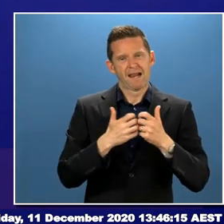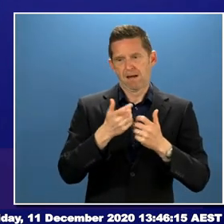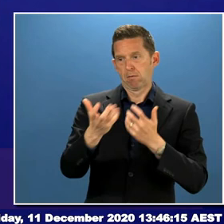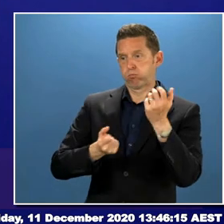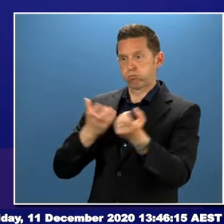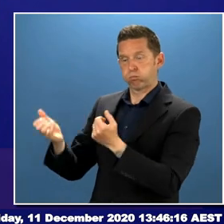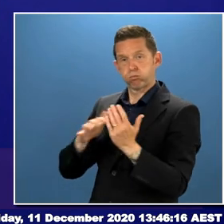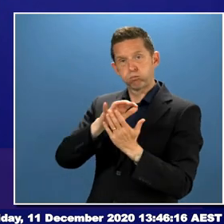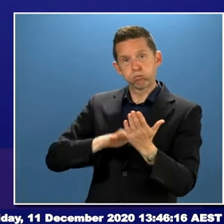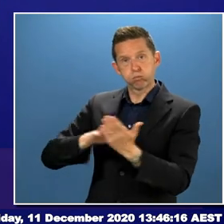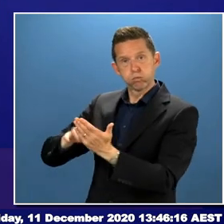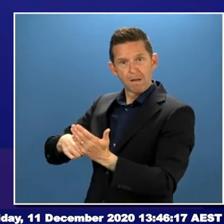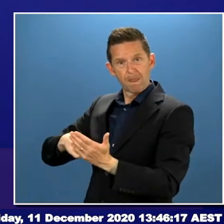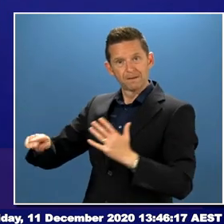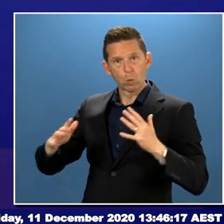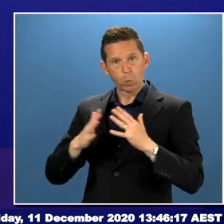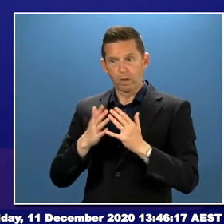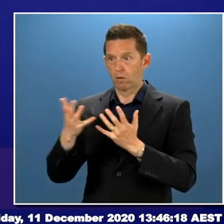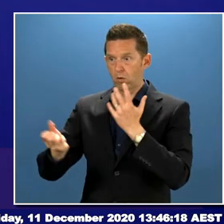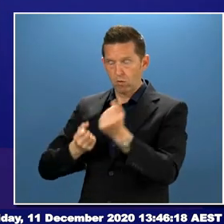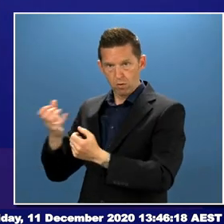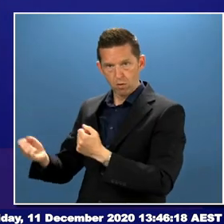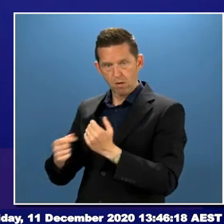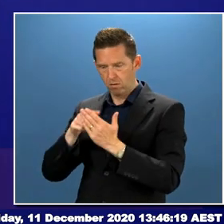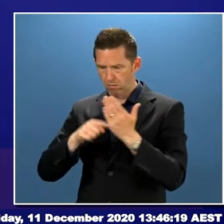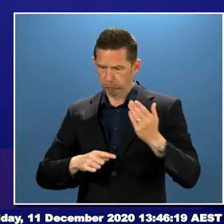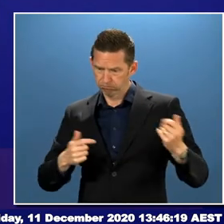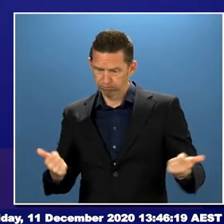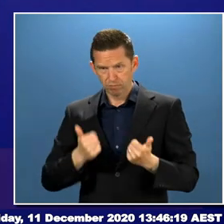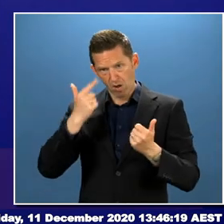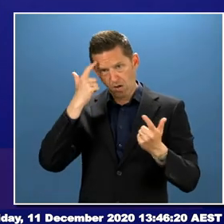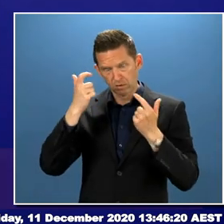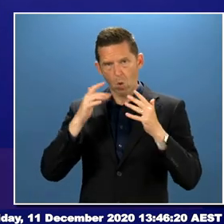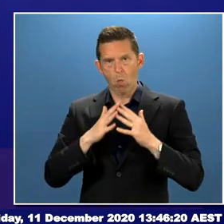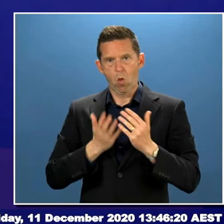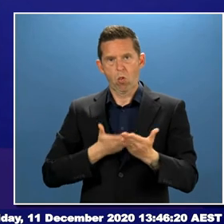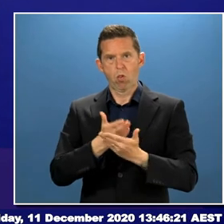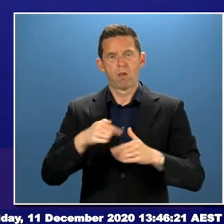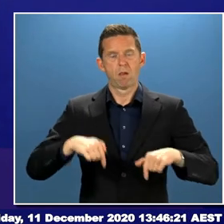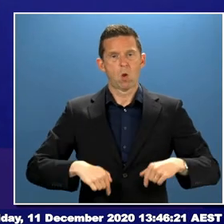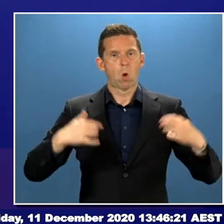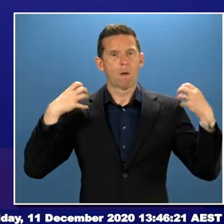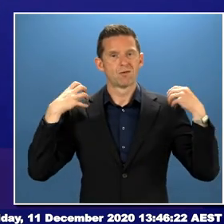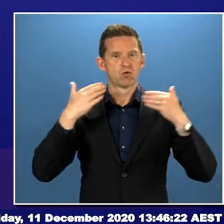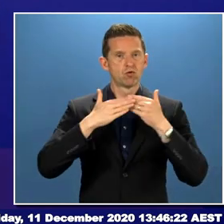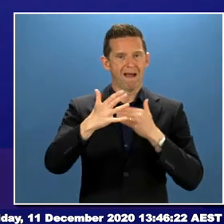also contain numerous suggestions worthy of consideration by the Commission in its future work.